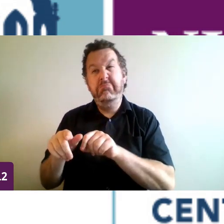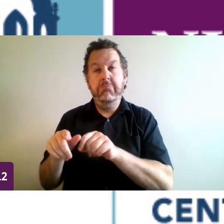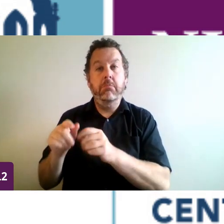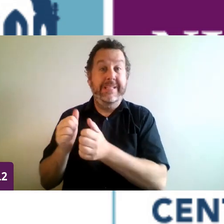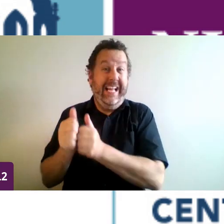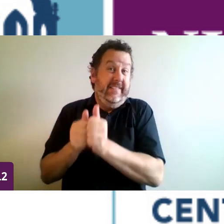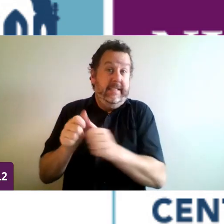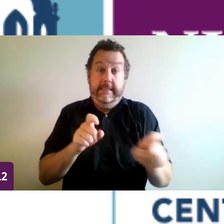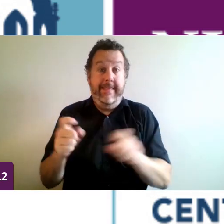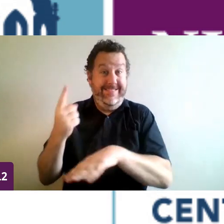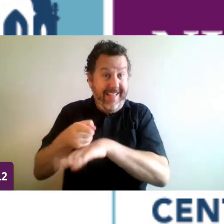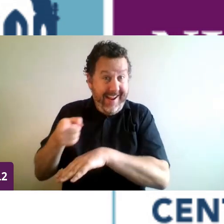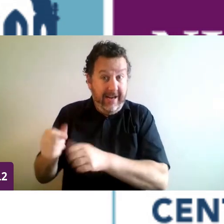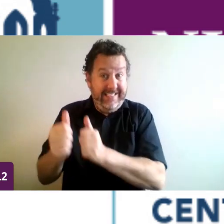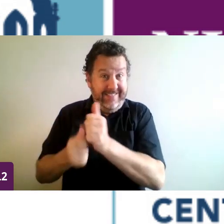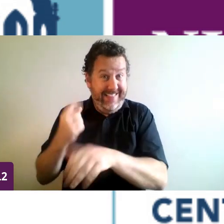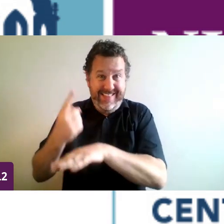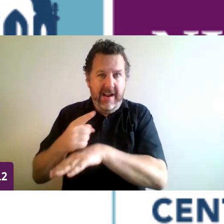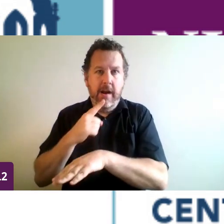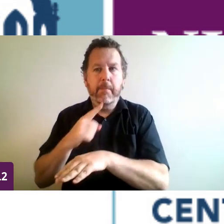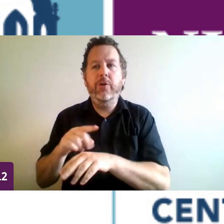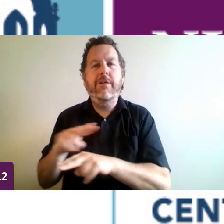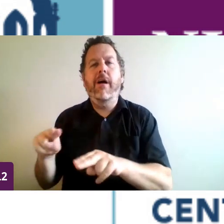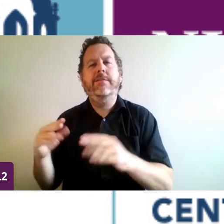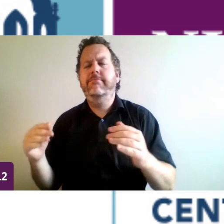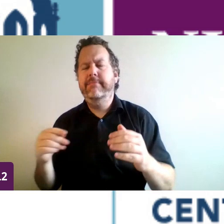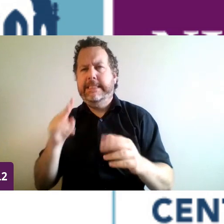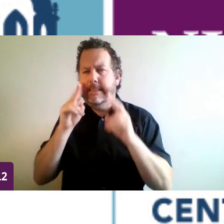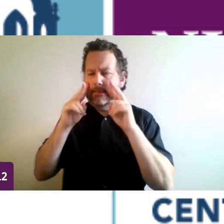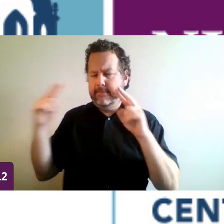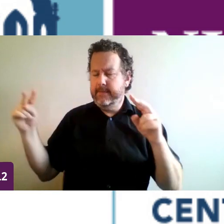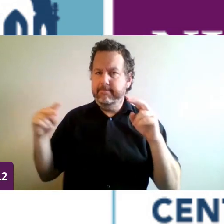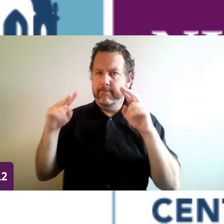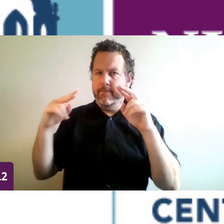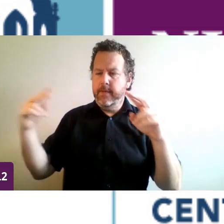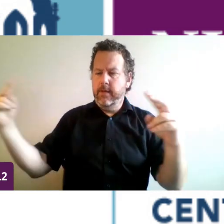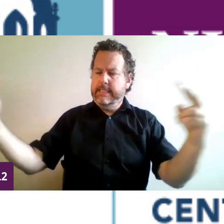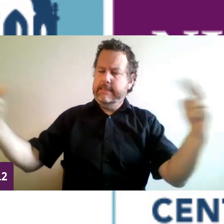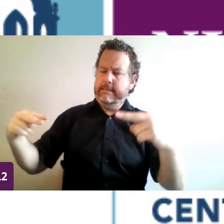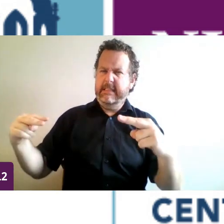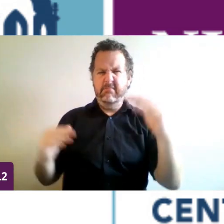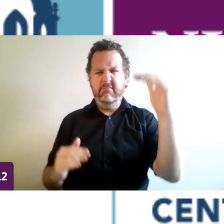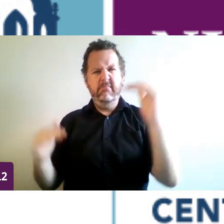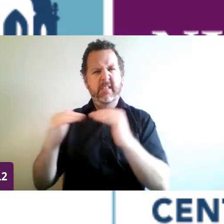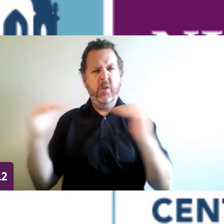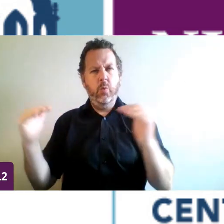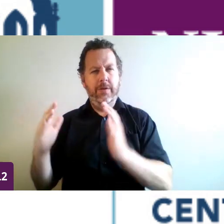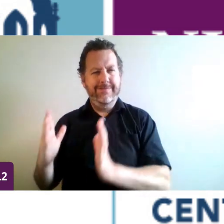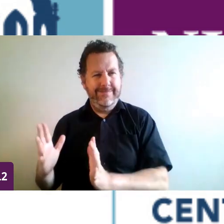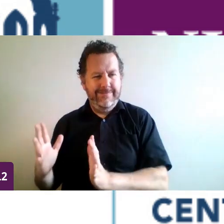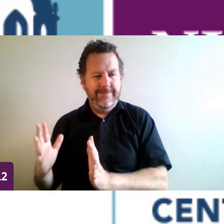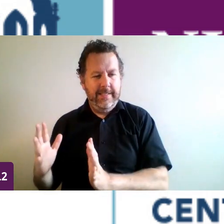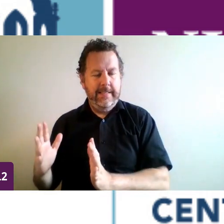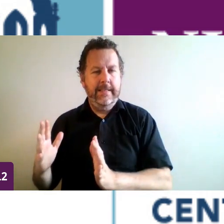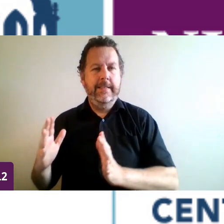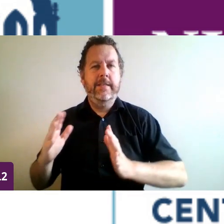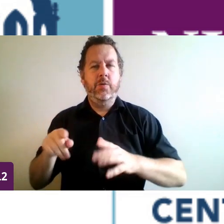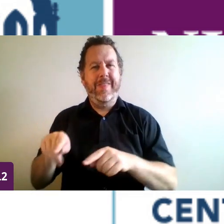not unequal footing without those. This aspect in society compounds with the hierarchy of needs laid out